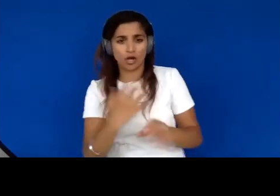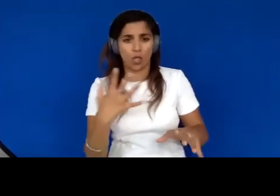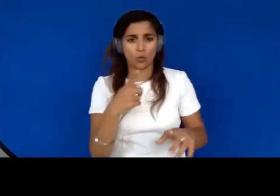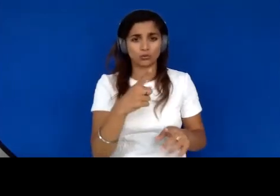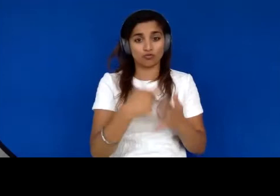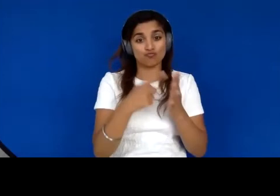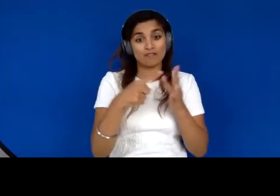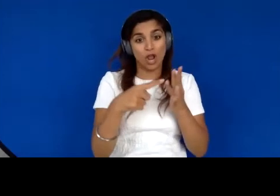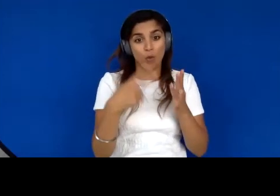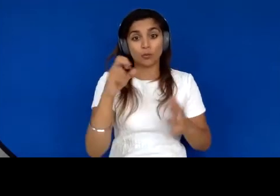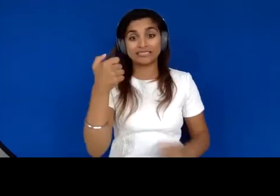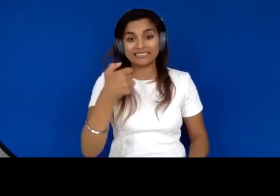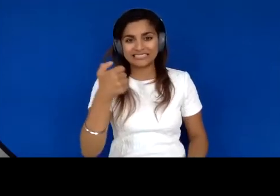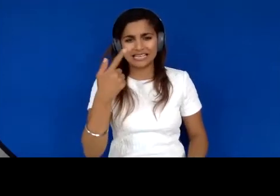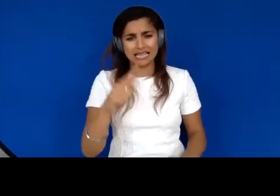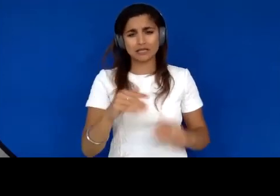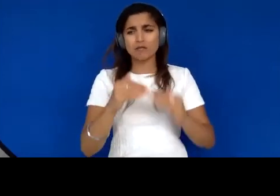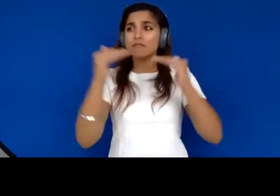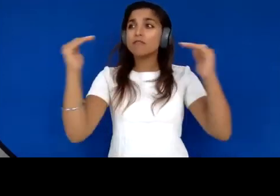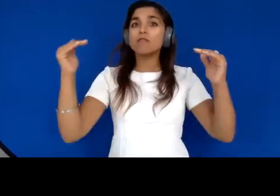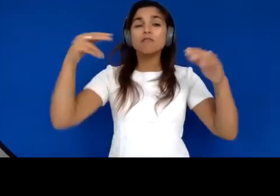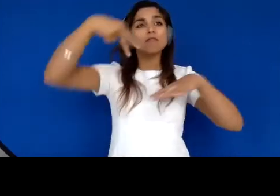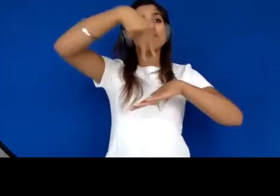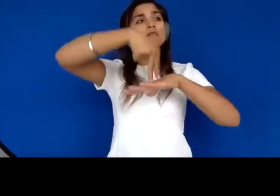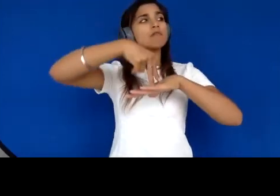competitions than the men despite making up less than half of the total team